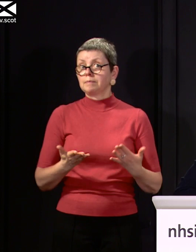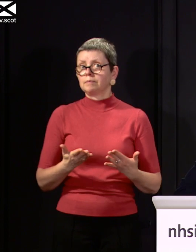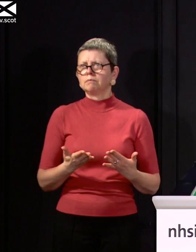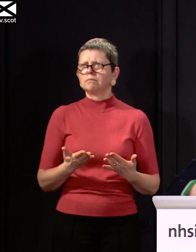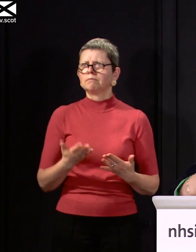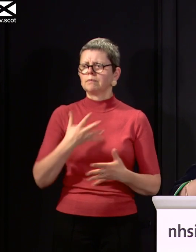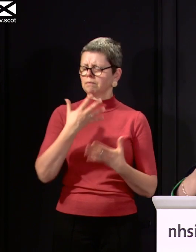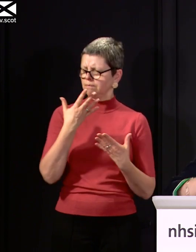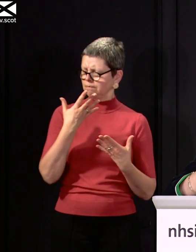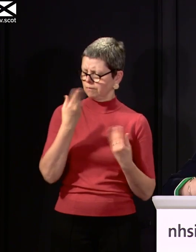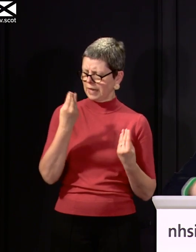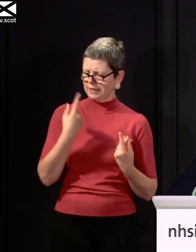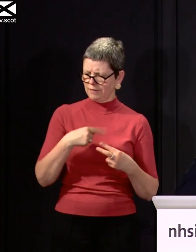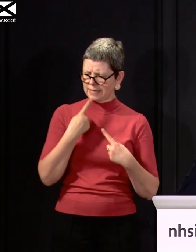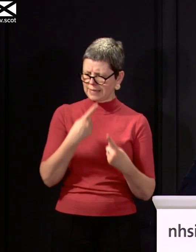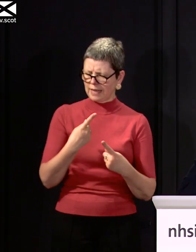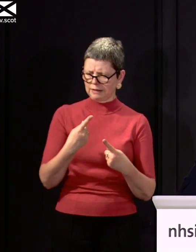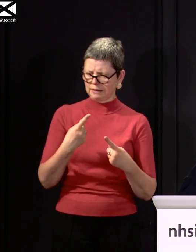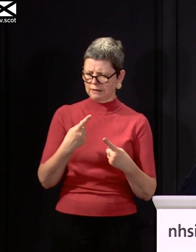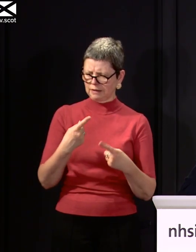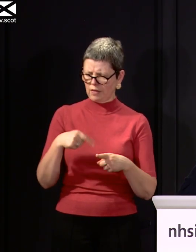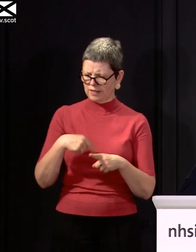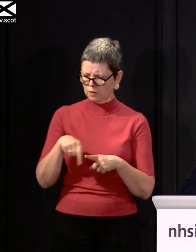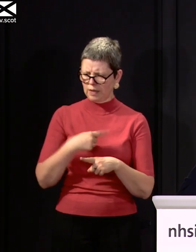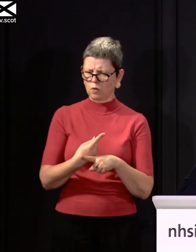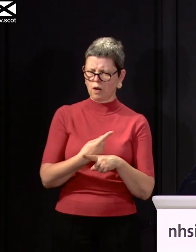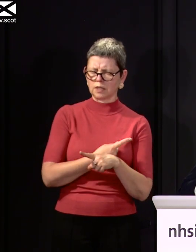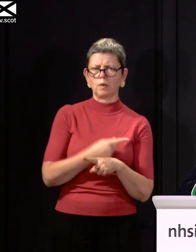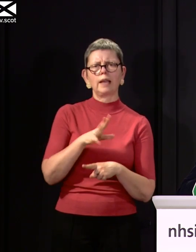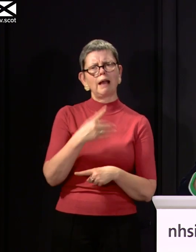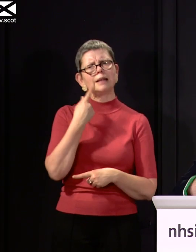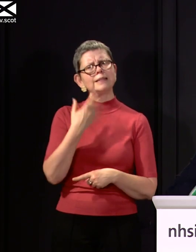week that we'd seen some evidence transport statistics that more people were on the roads,